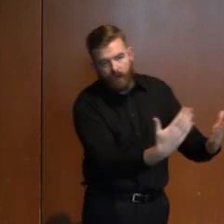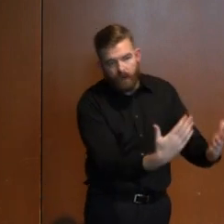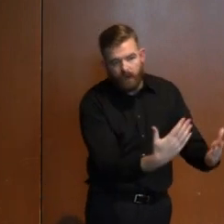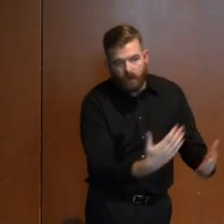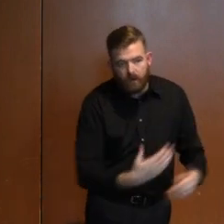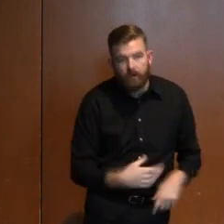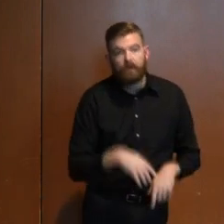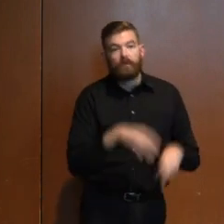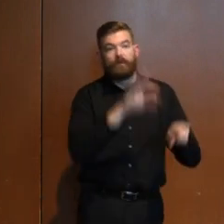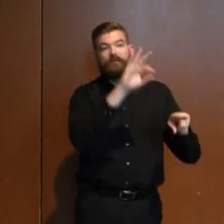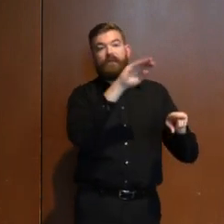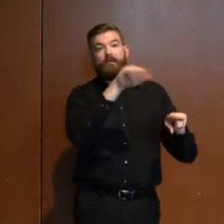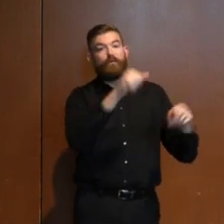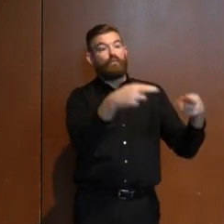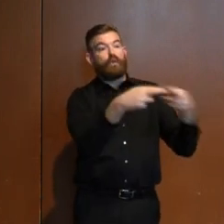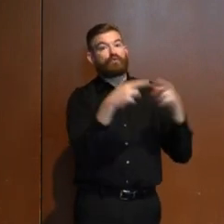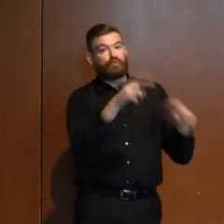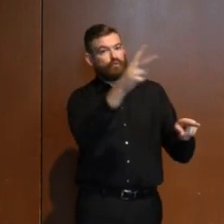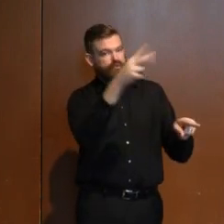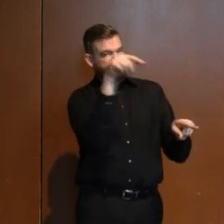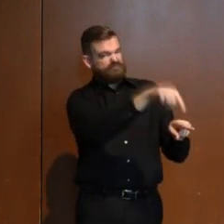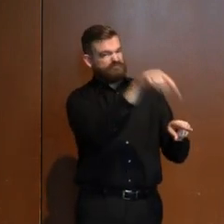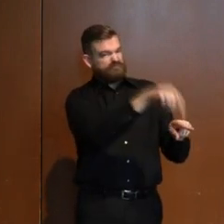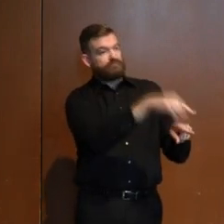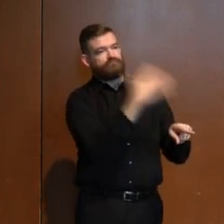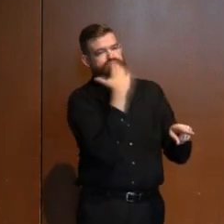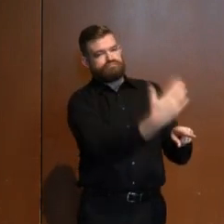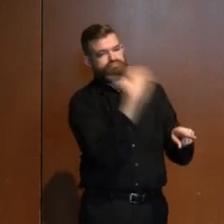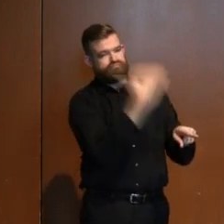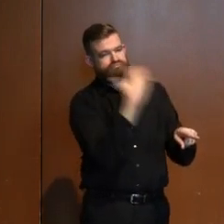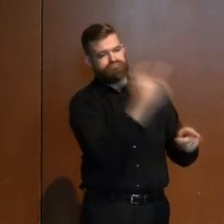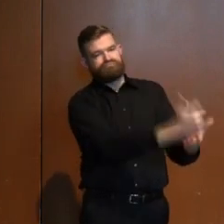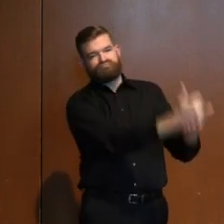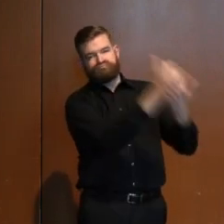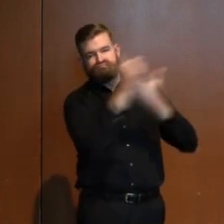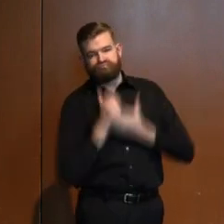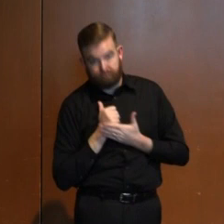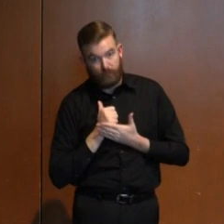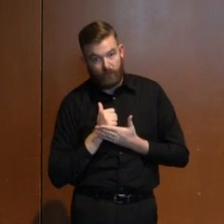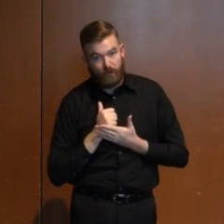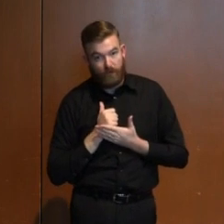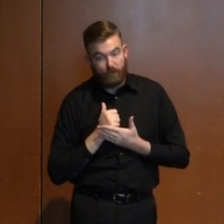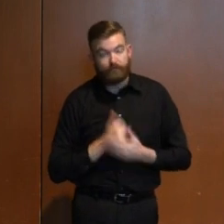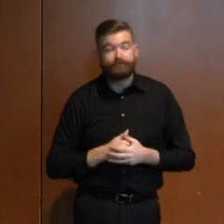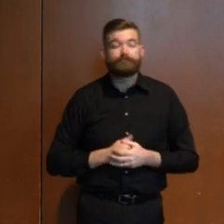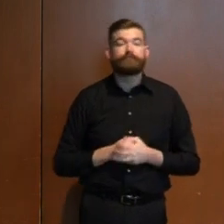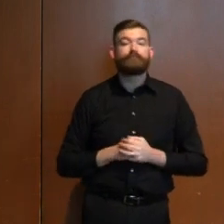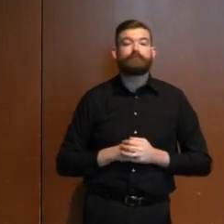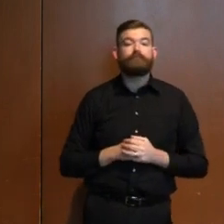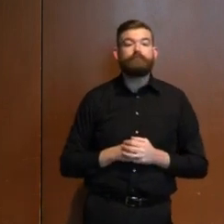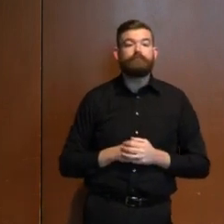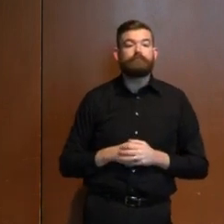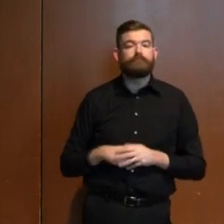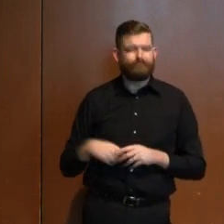TROOPERS FOR OUR EFFORT. I WANT TO GIVE THE BROTHERS AND SISTER AT FEMA REGION TWO A